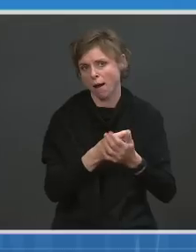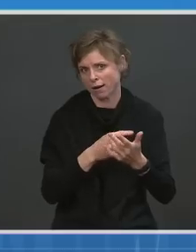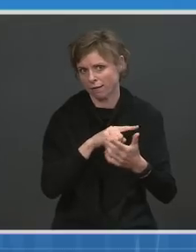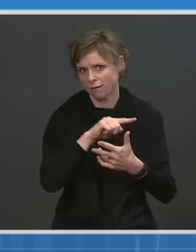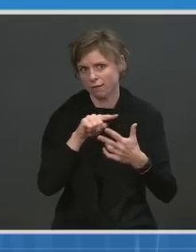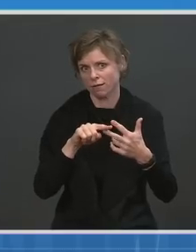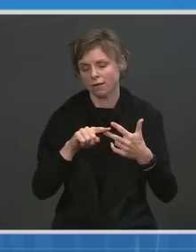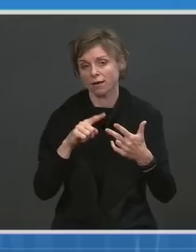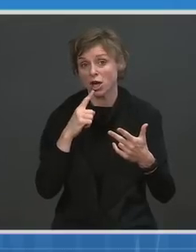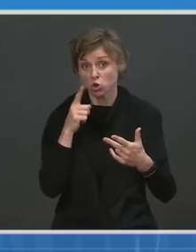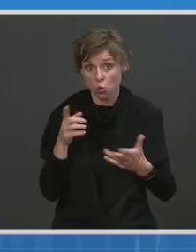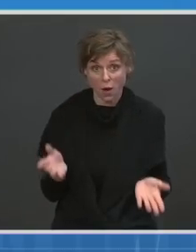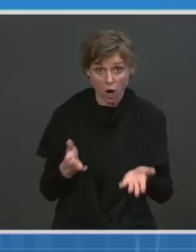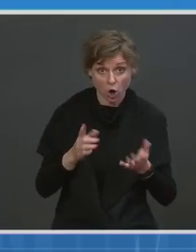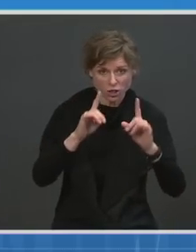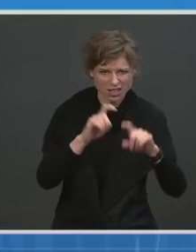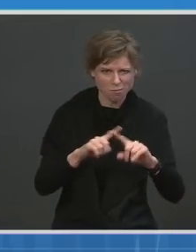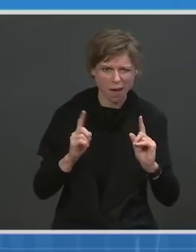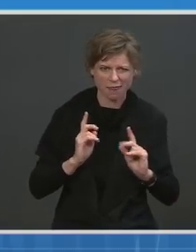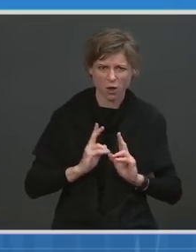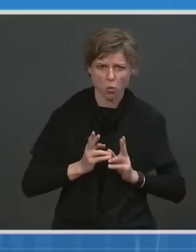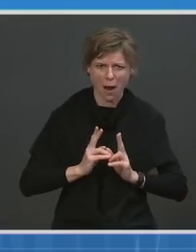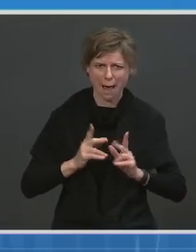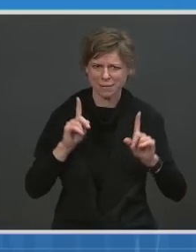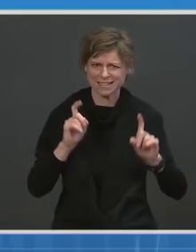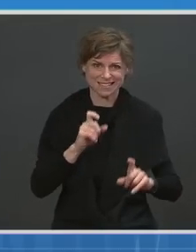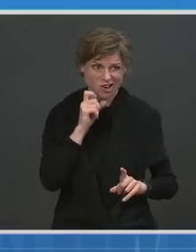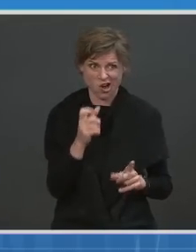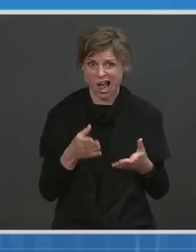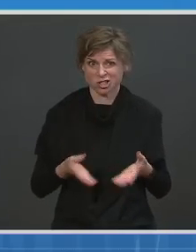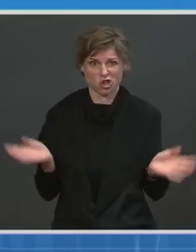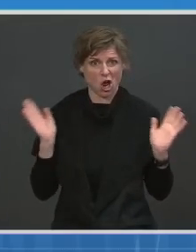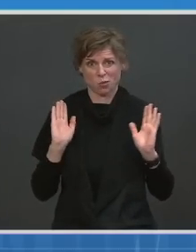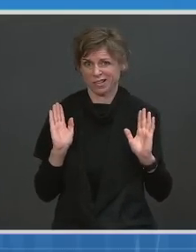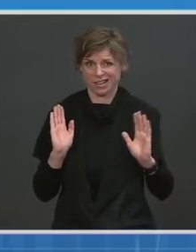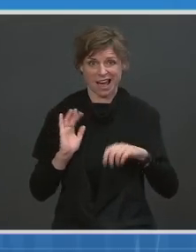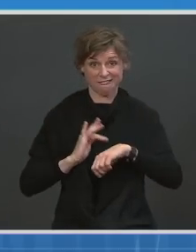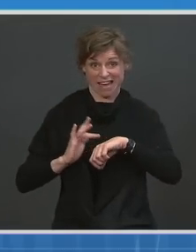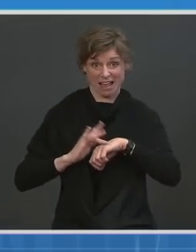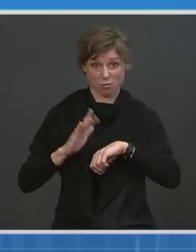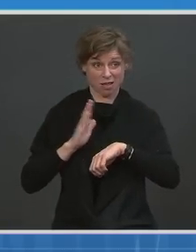but these tests -- these rapid tests are not widely available on the market, even with the additional $10 billion.